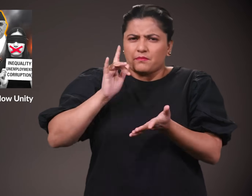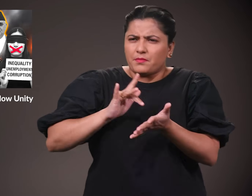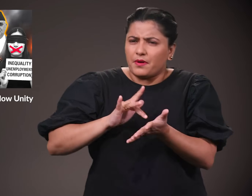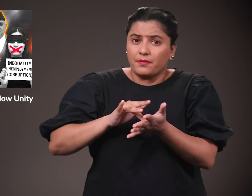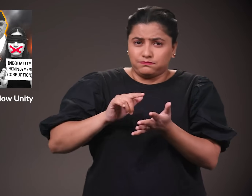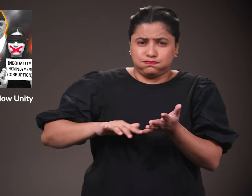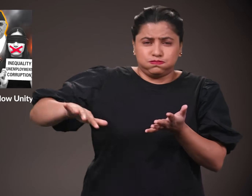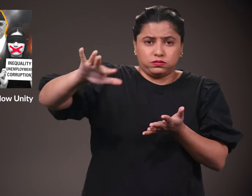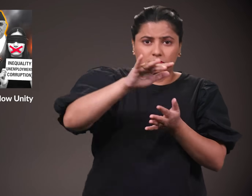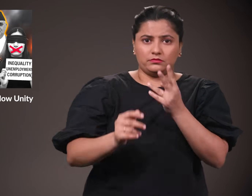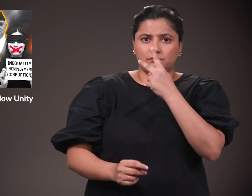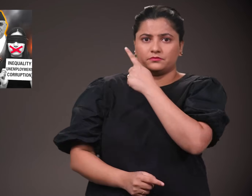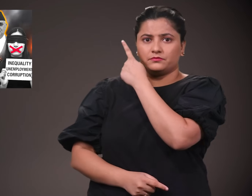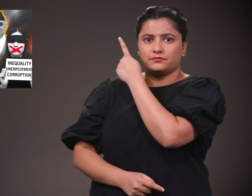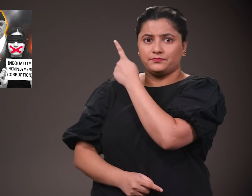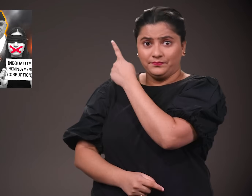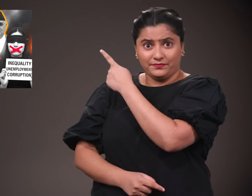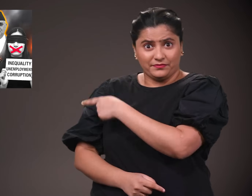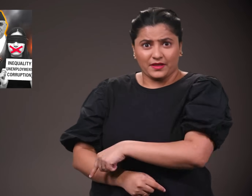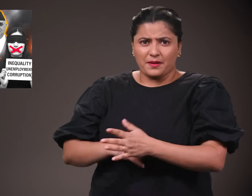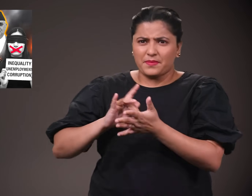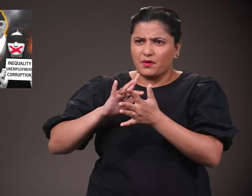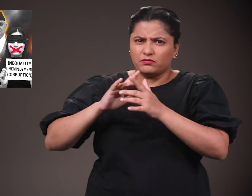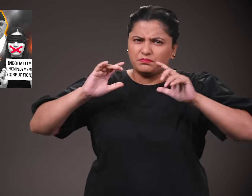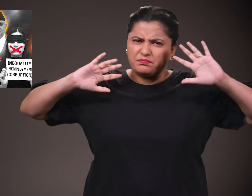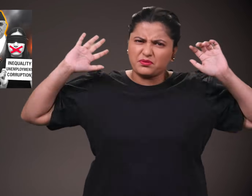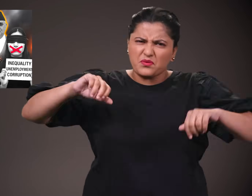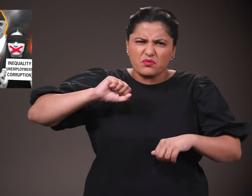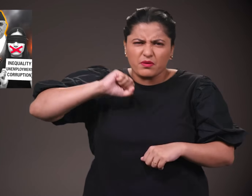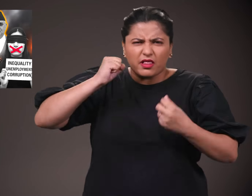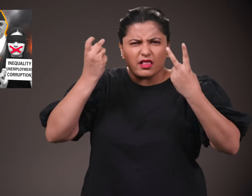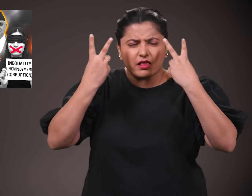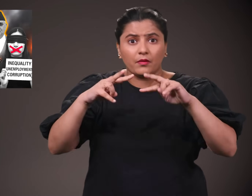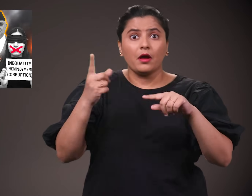Protests erupted in other cities, as shown above.